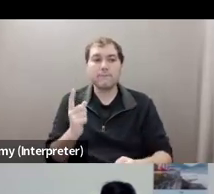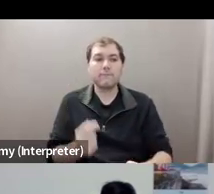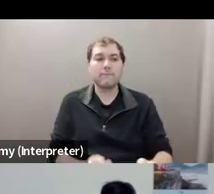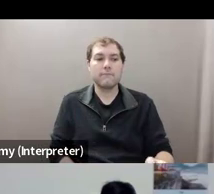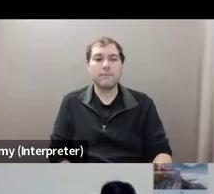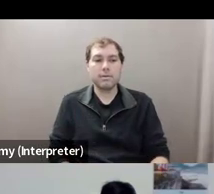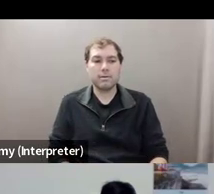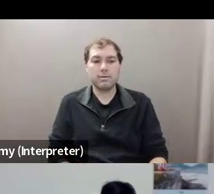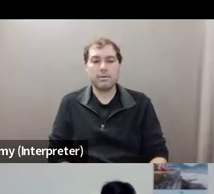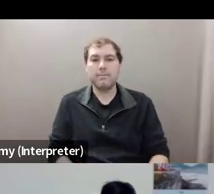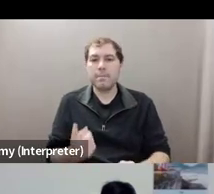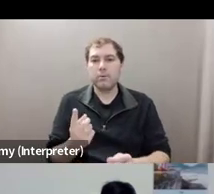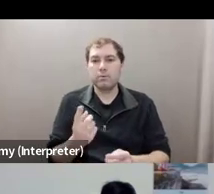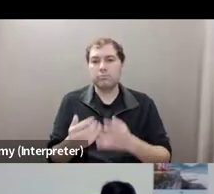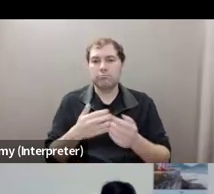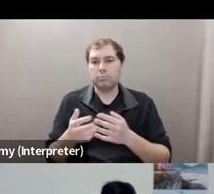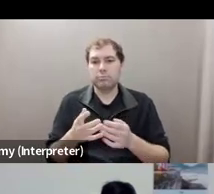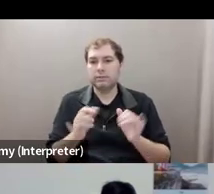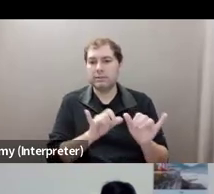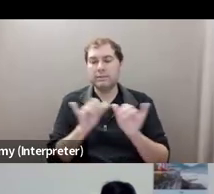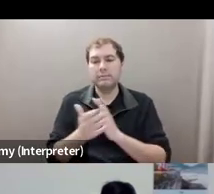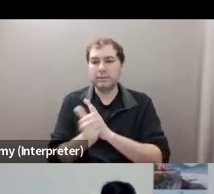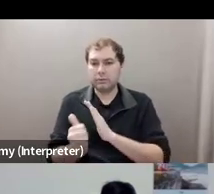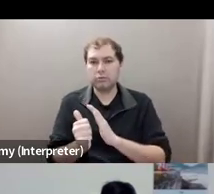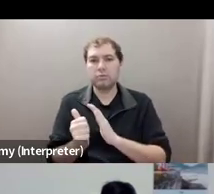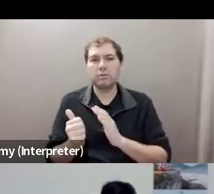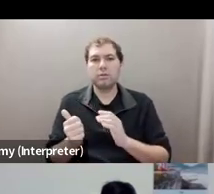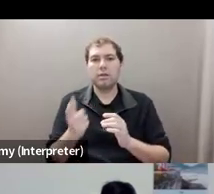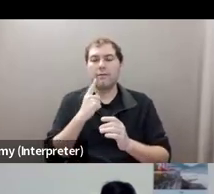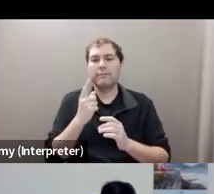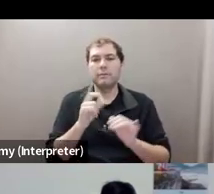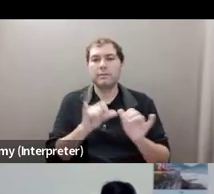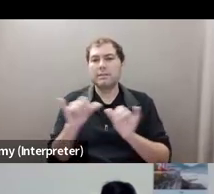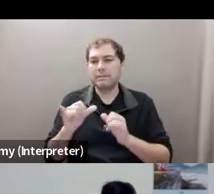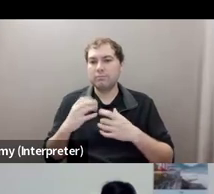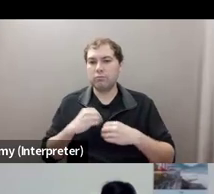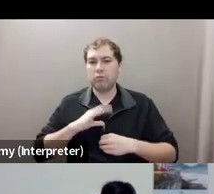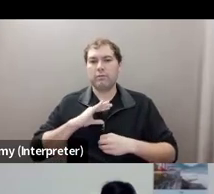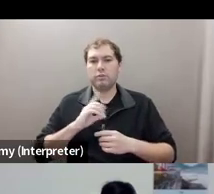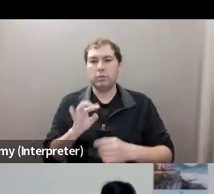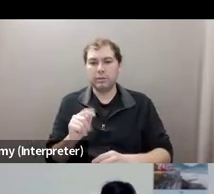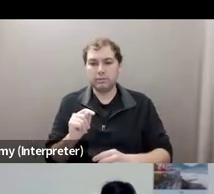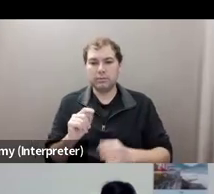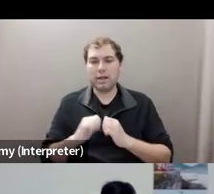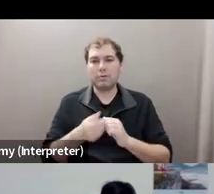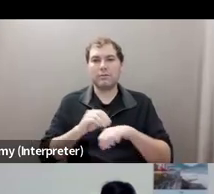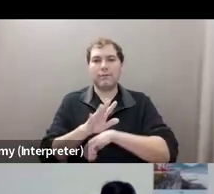Rebecca - APRIL: you know, even if they get the same skills that we're teaching other people. And even if they get the confidence to do this? How does the effect